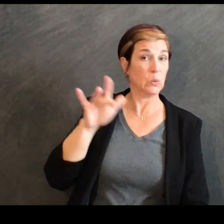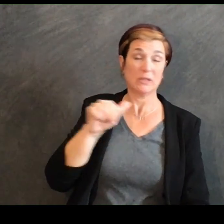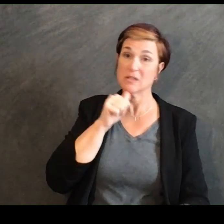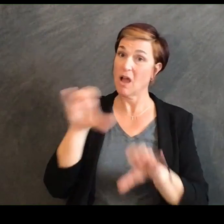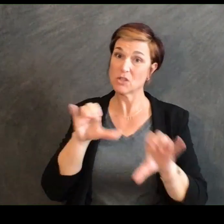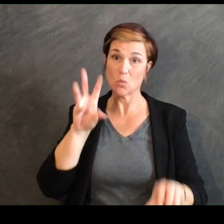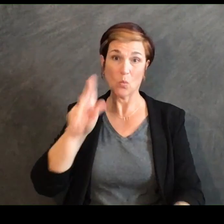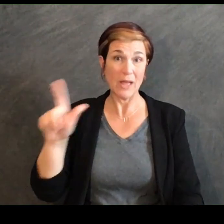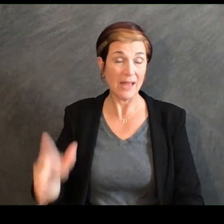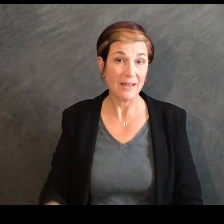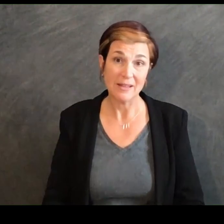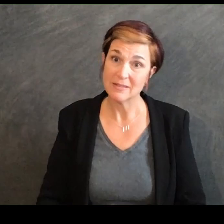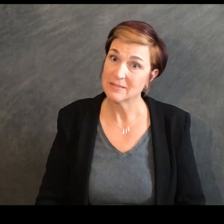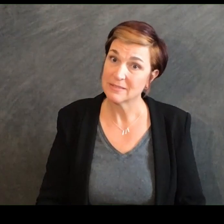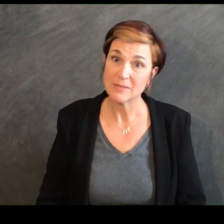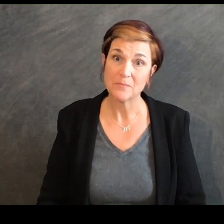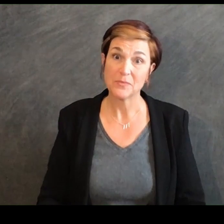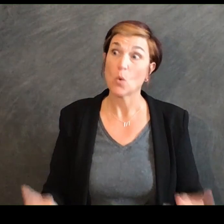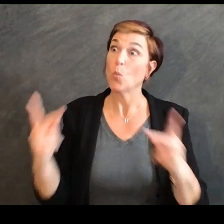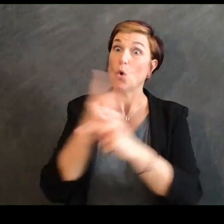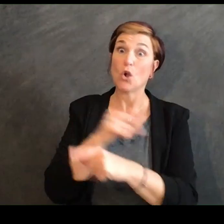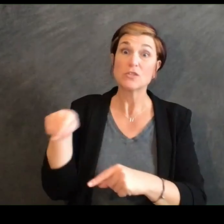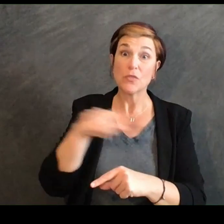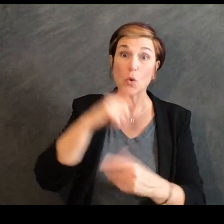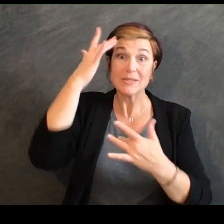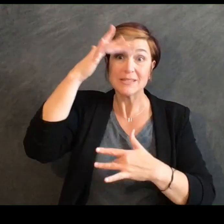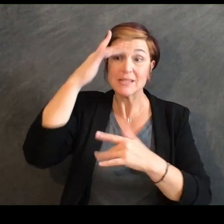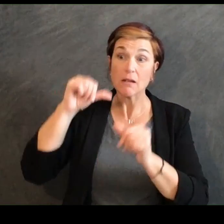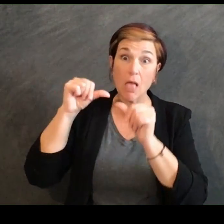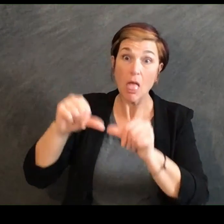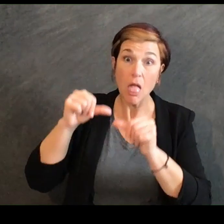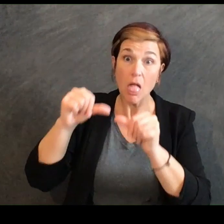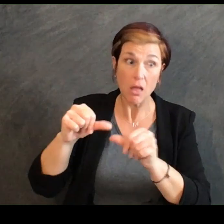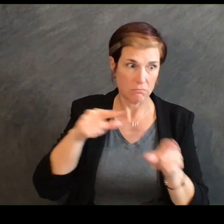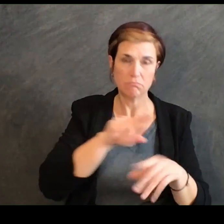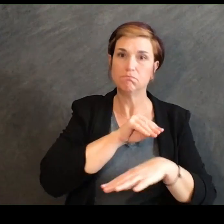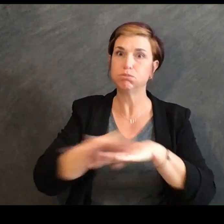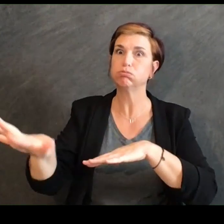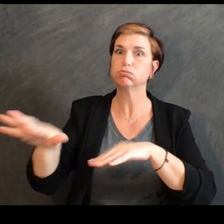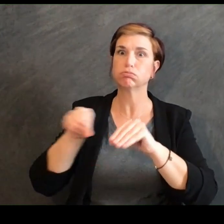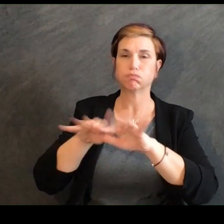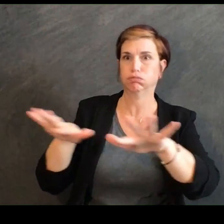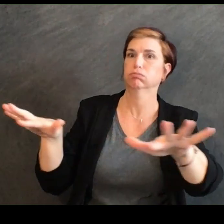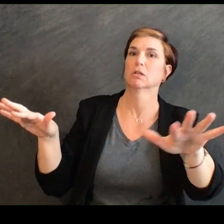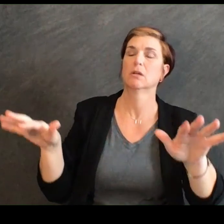have a health problem they have not done well we must take all precautions and be